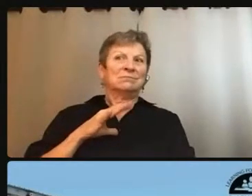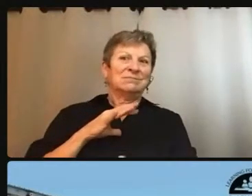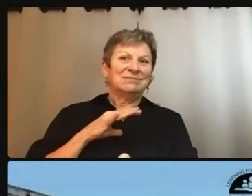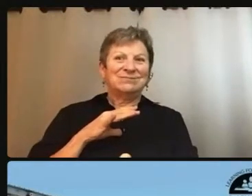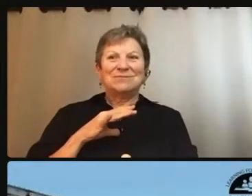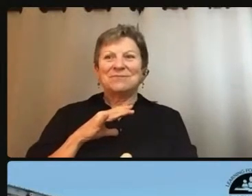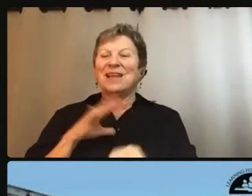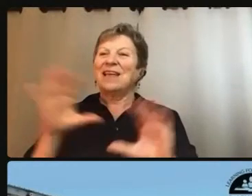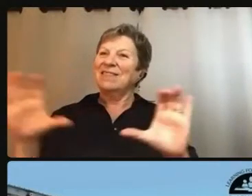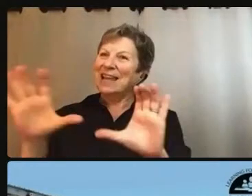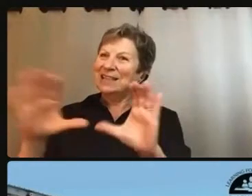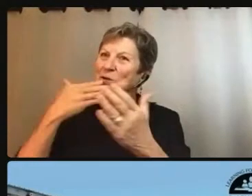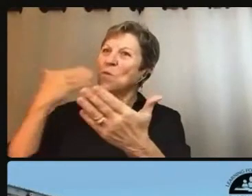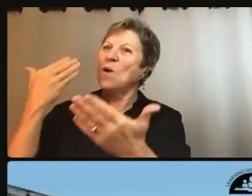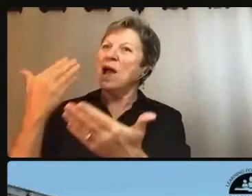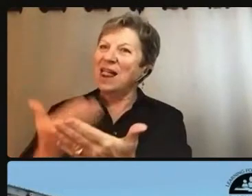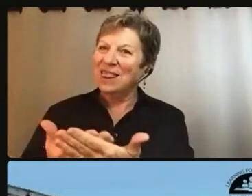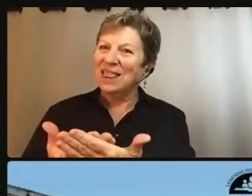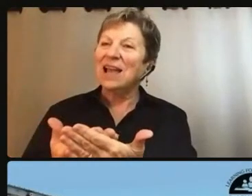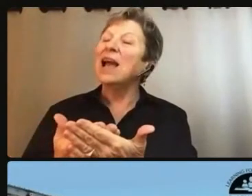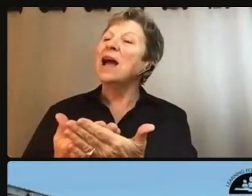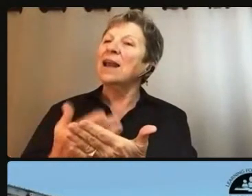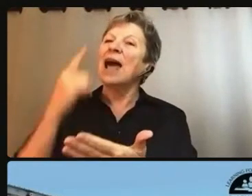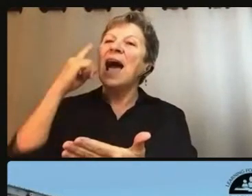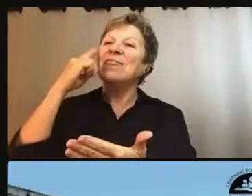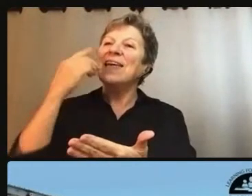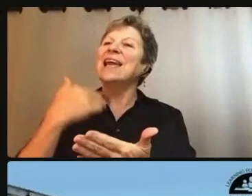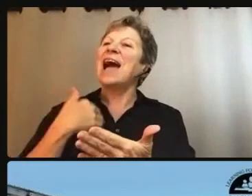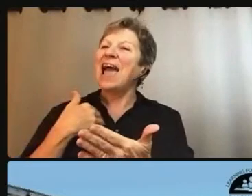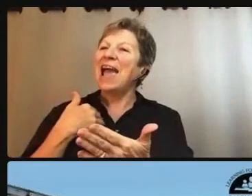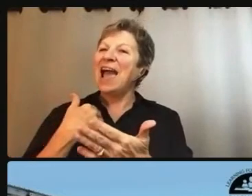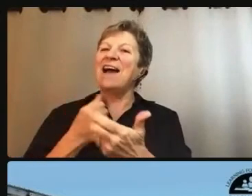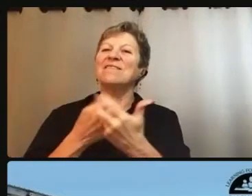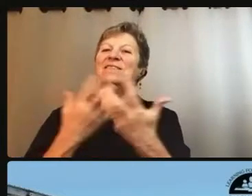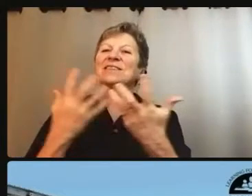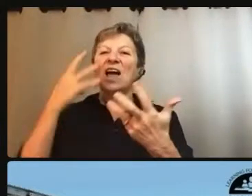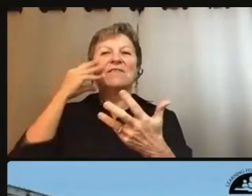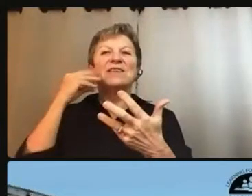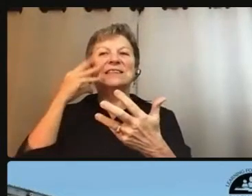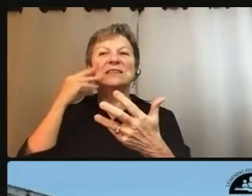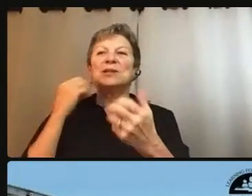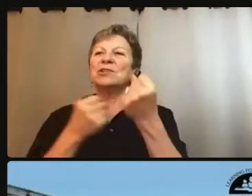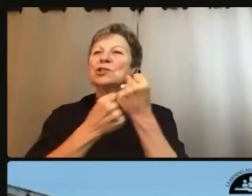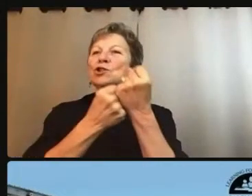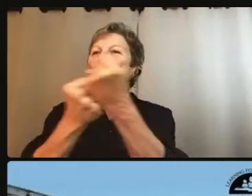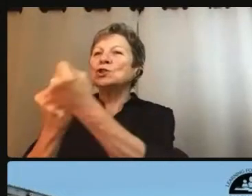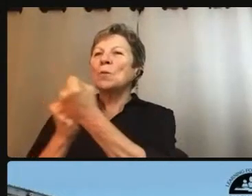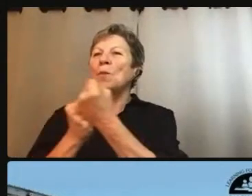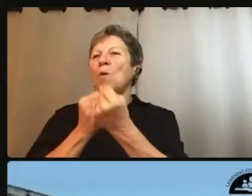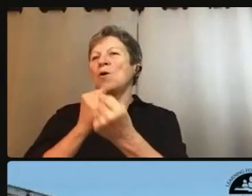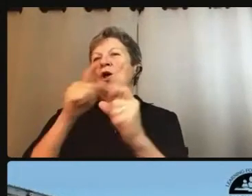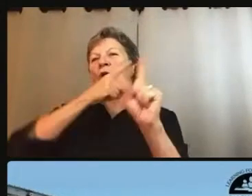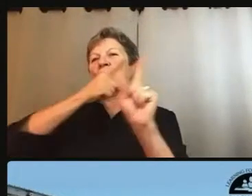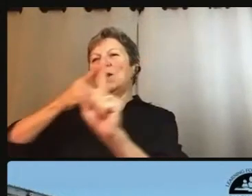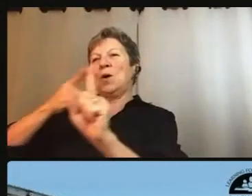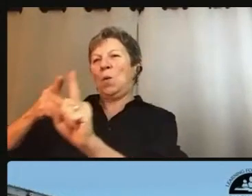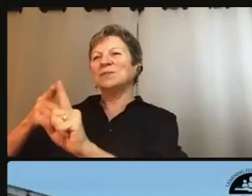HONORING EACH OTHER IN THAT AND